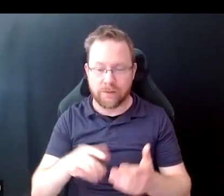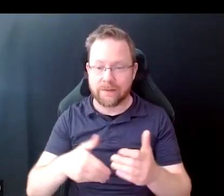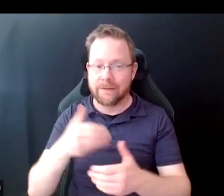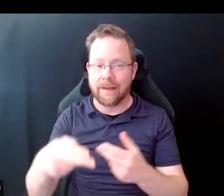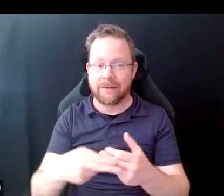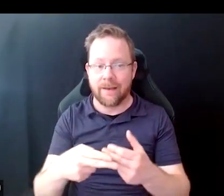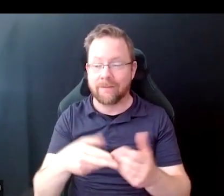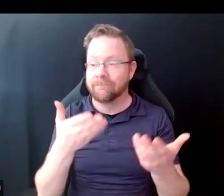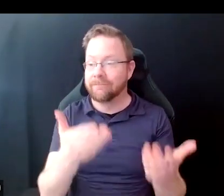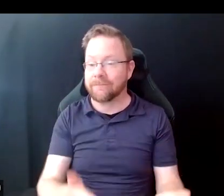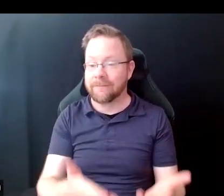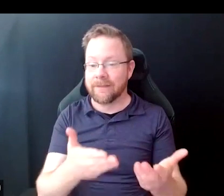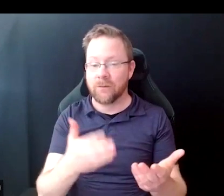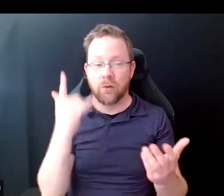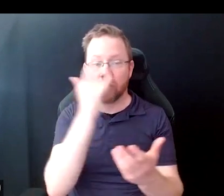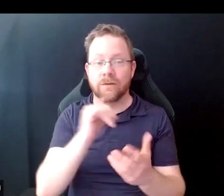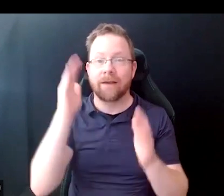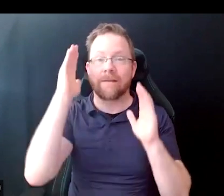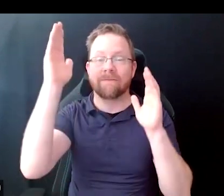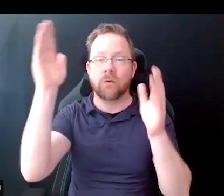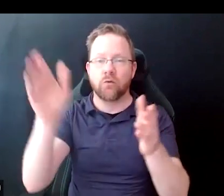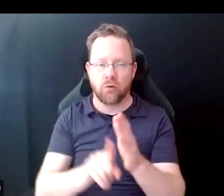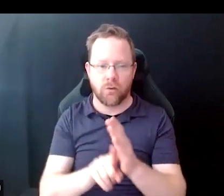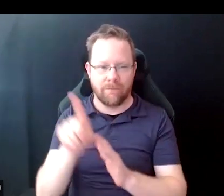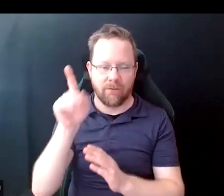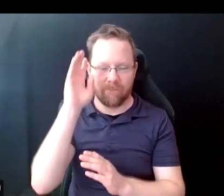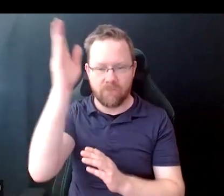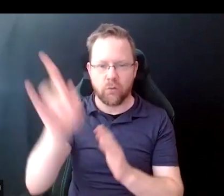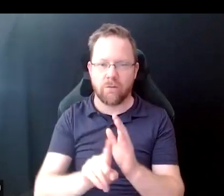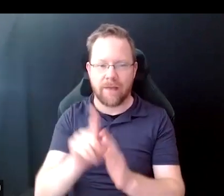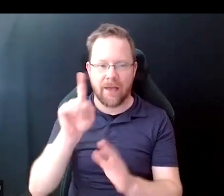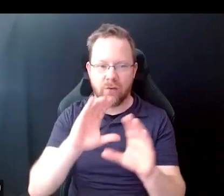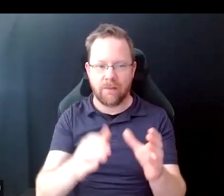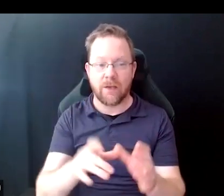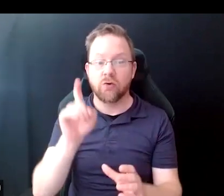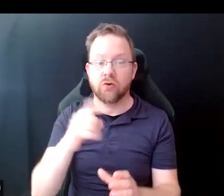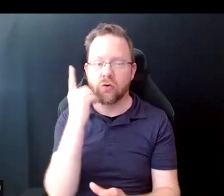This, my friends, is the future of astronaut classes in the world. This is what it's supposed to look like.